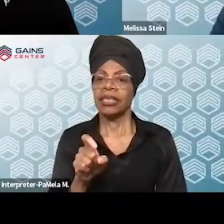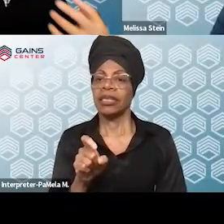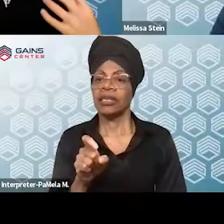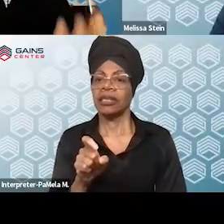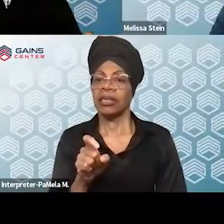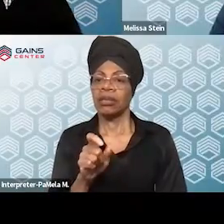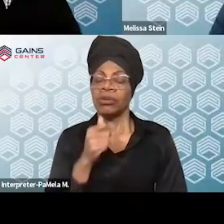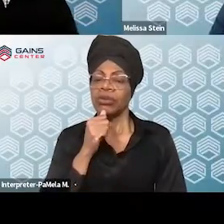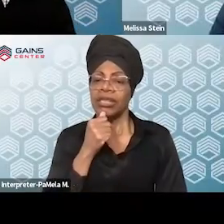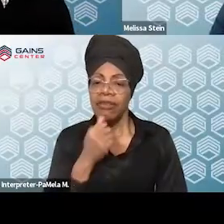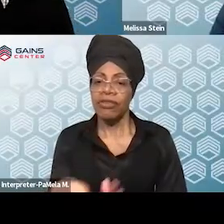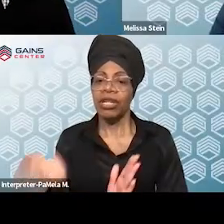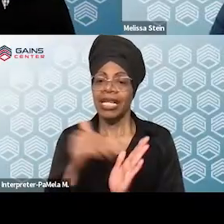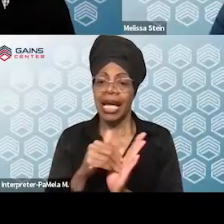through an observed urine drug test.